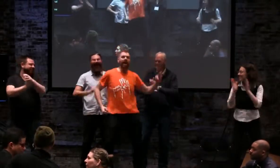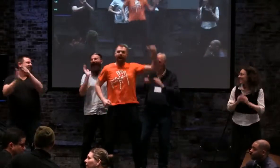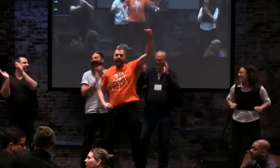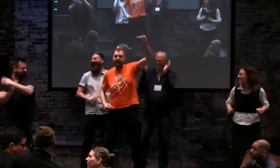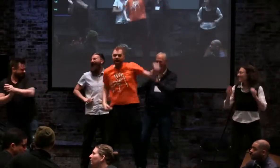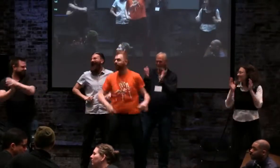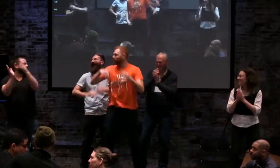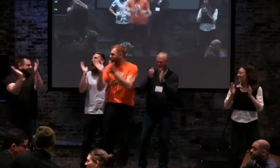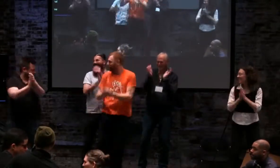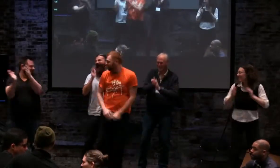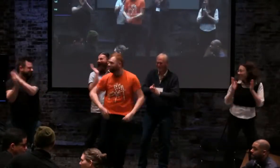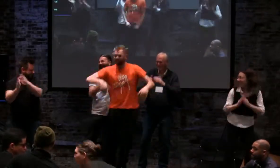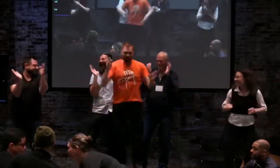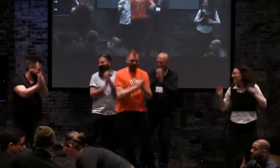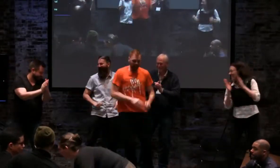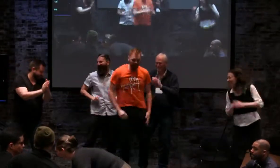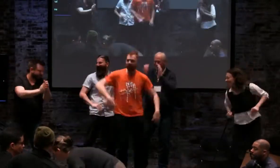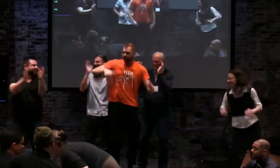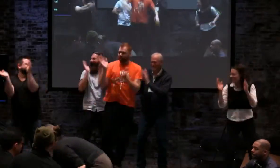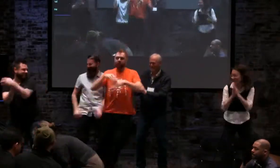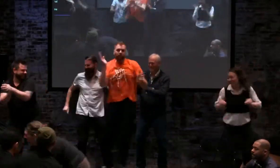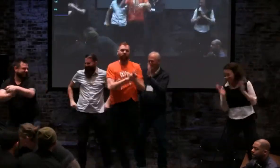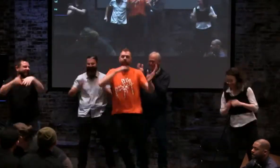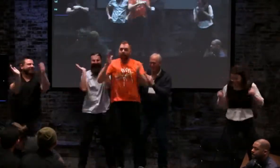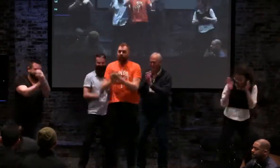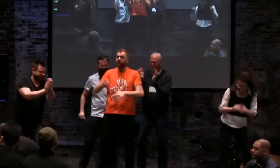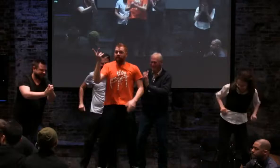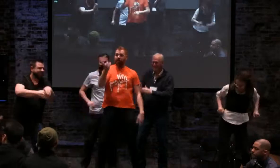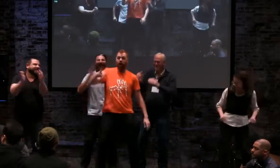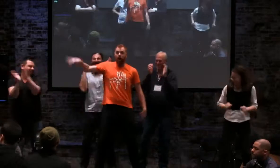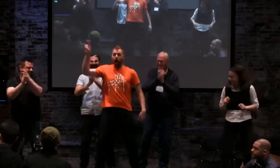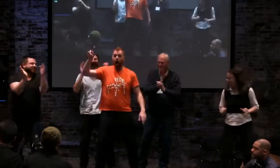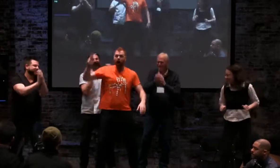MFA. (clapping)